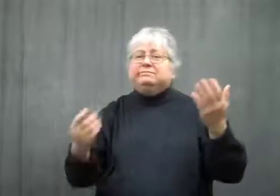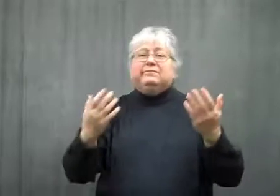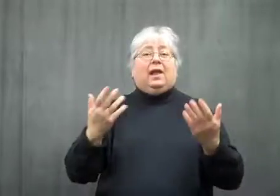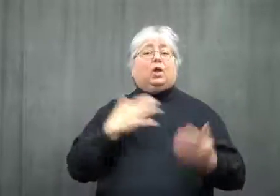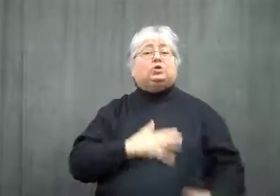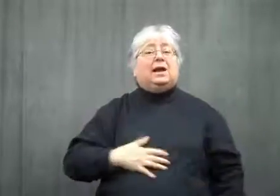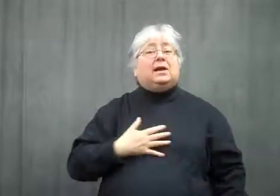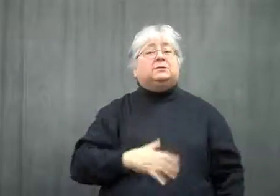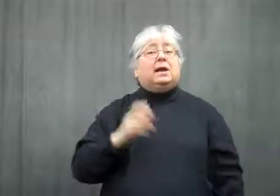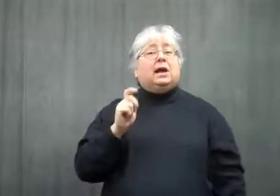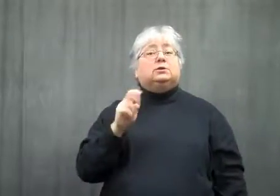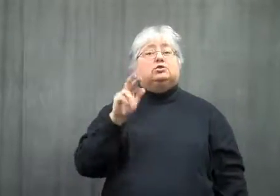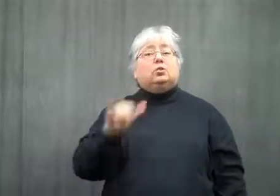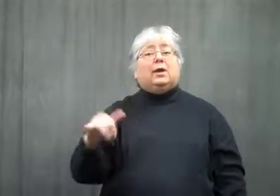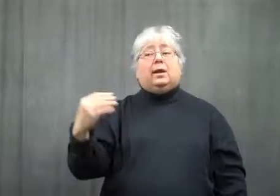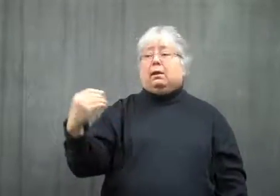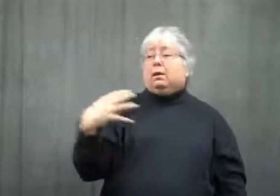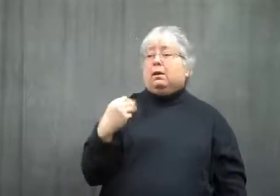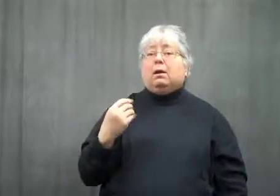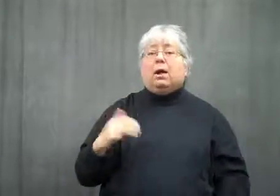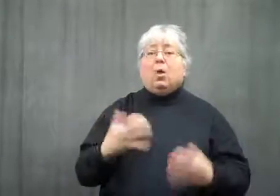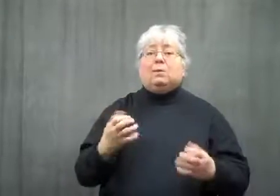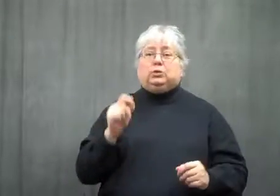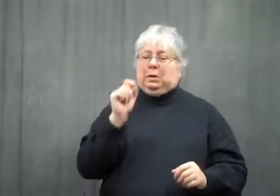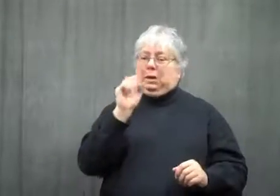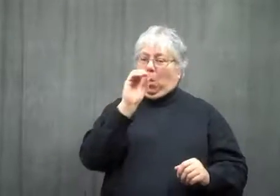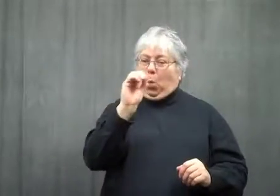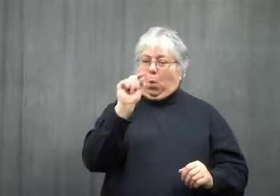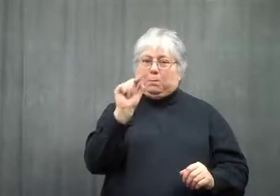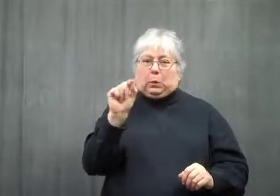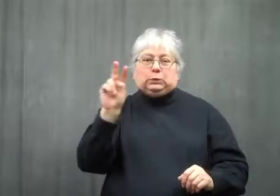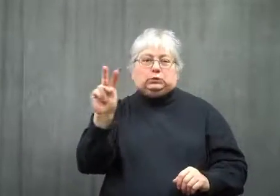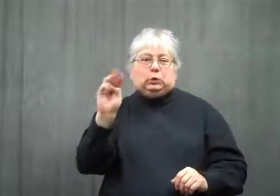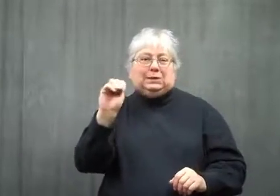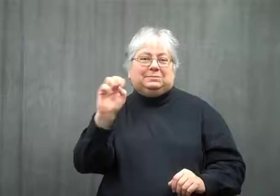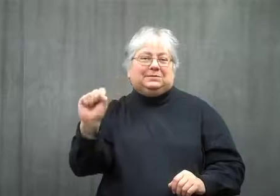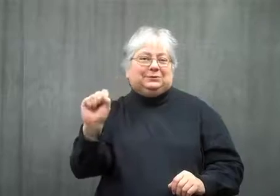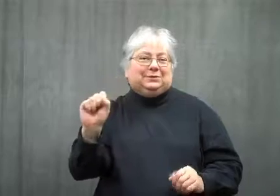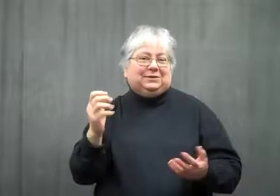A chest x-ray produces 0.2 milliseverts.